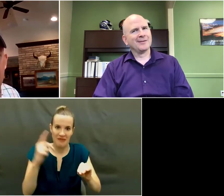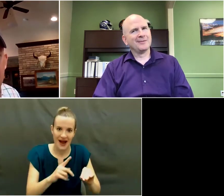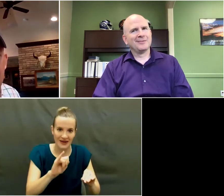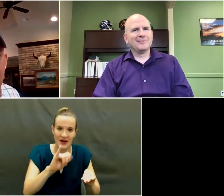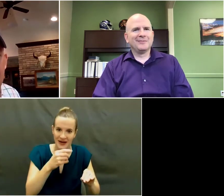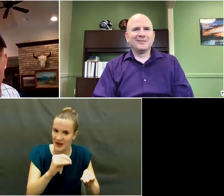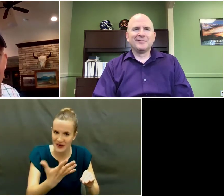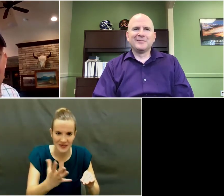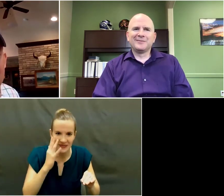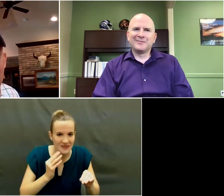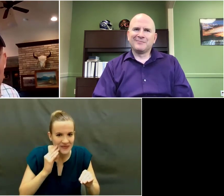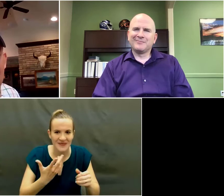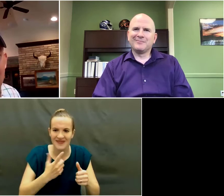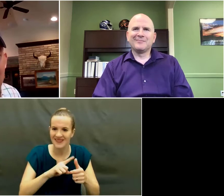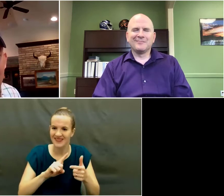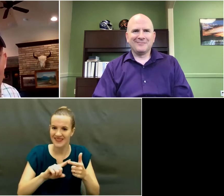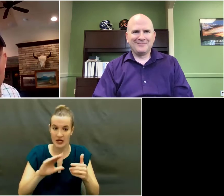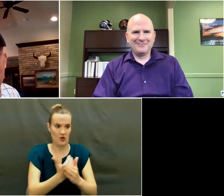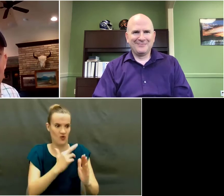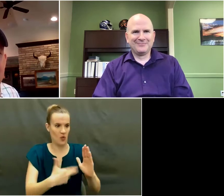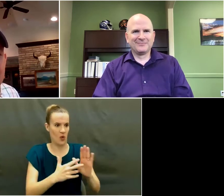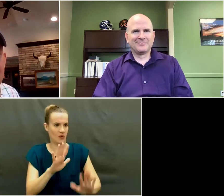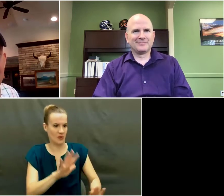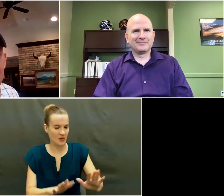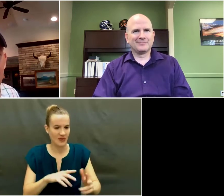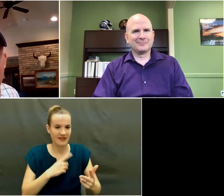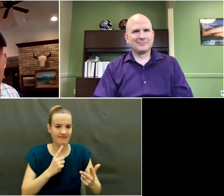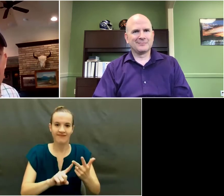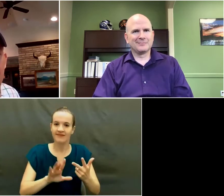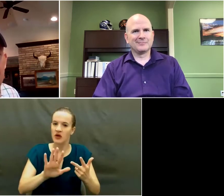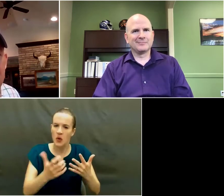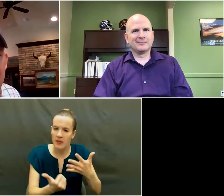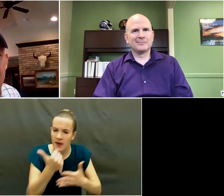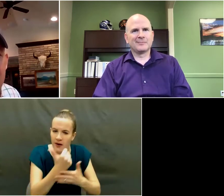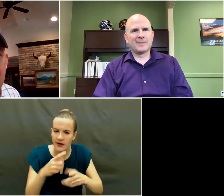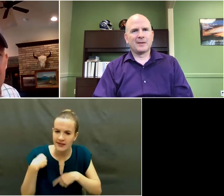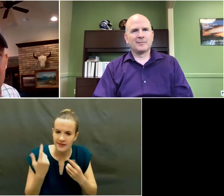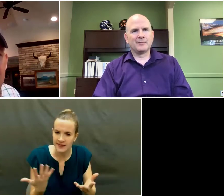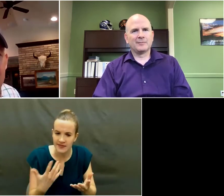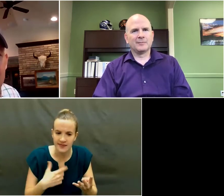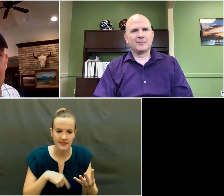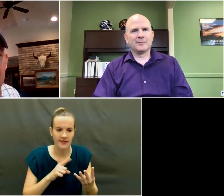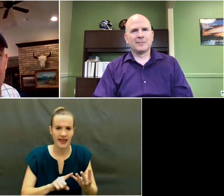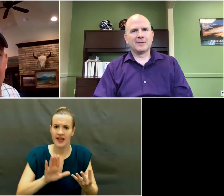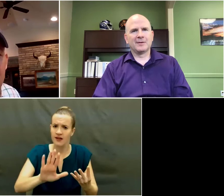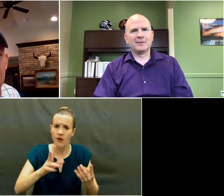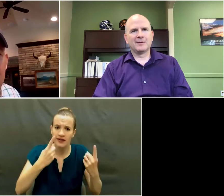been? And what are some, what are some successes that you're really proud of? And that have helped